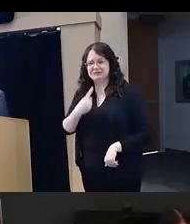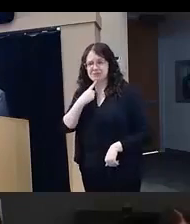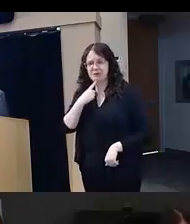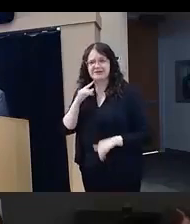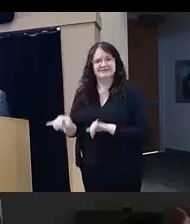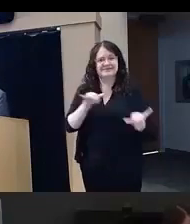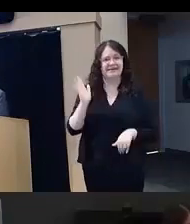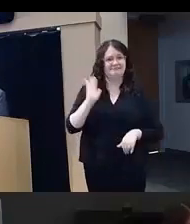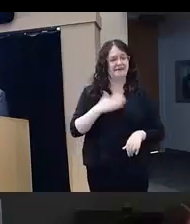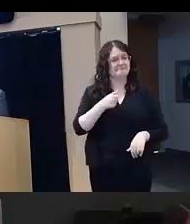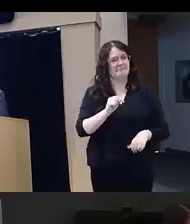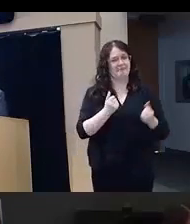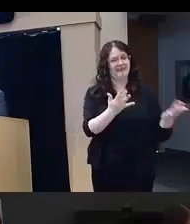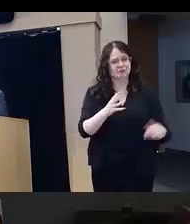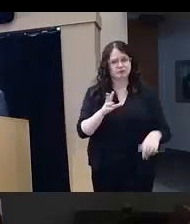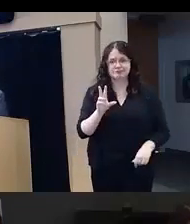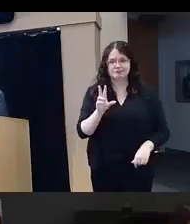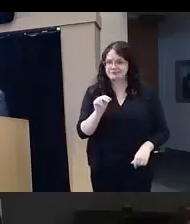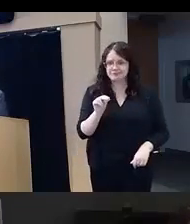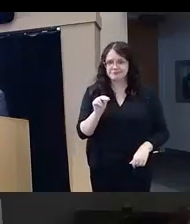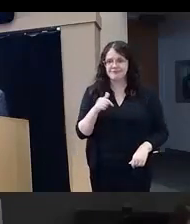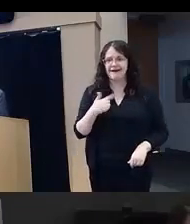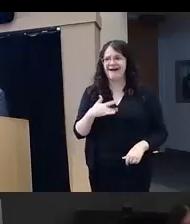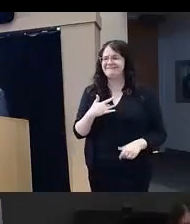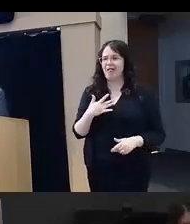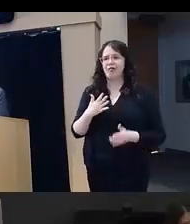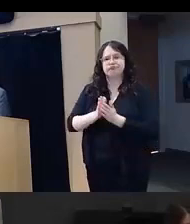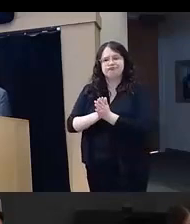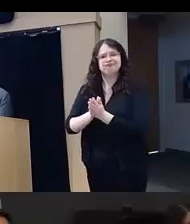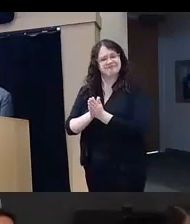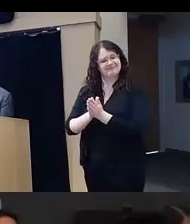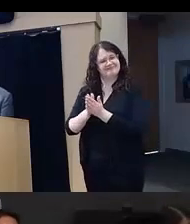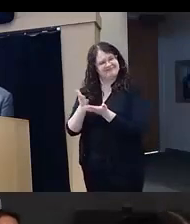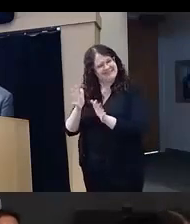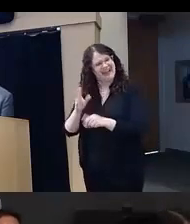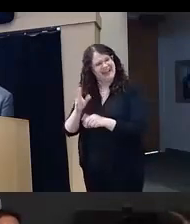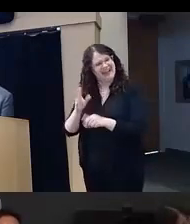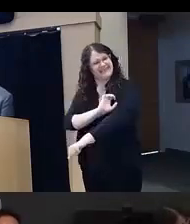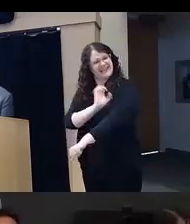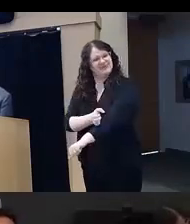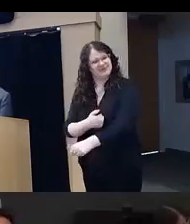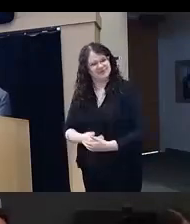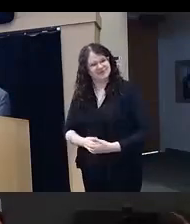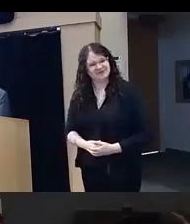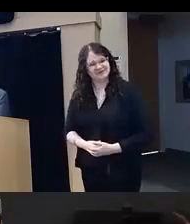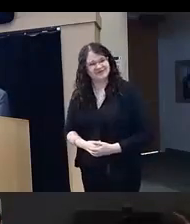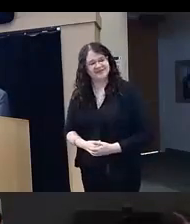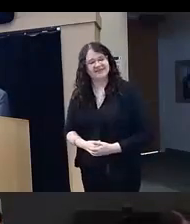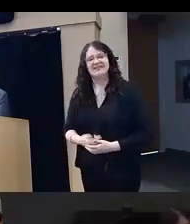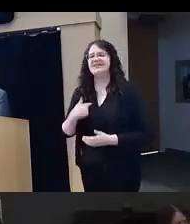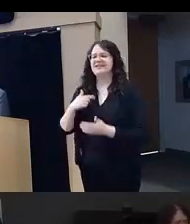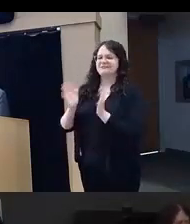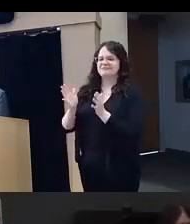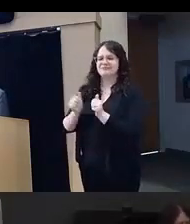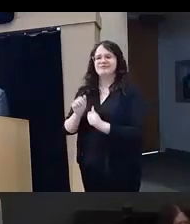almost felt a sense of exhilaration I was talking to Michael Sharp around that time I think next day